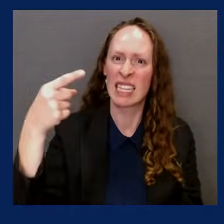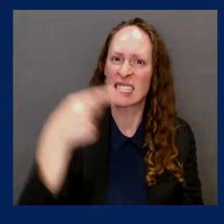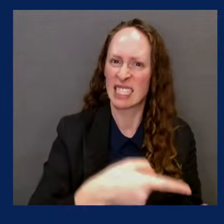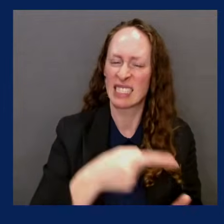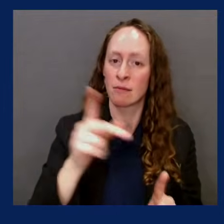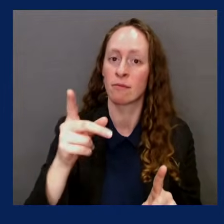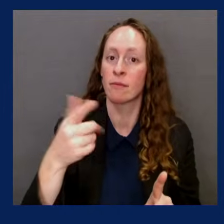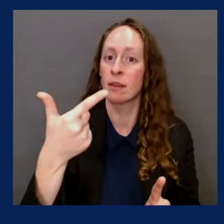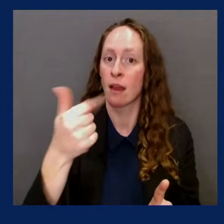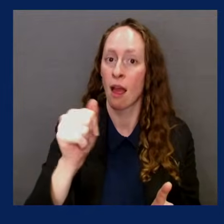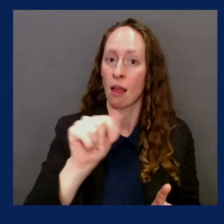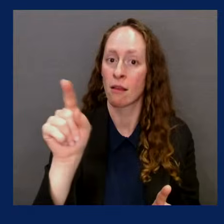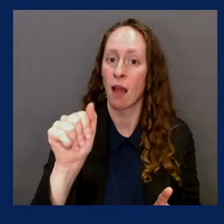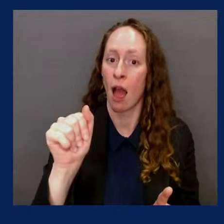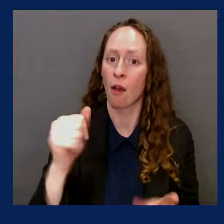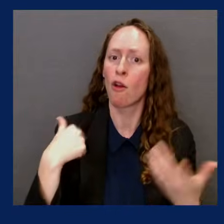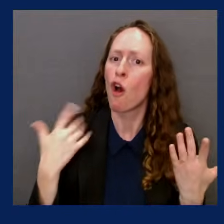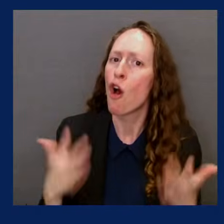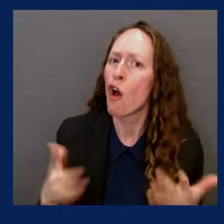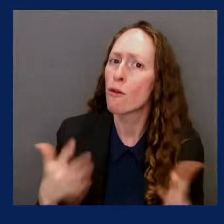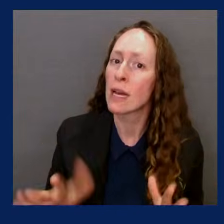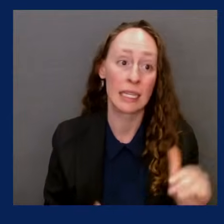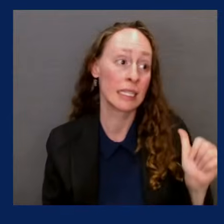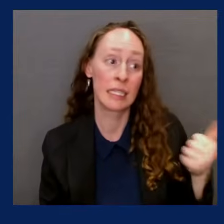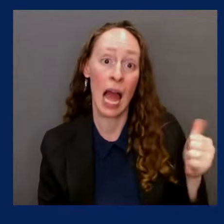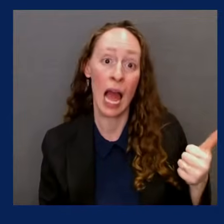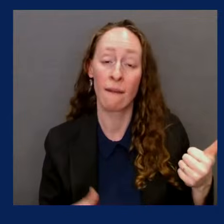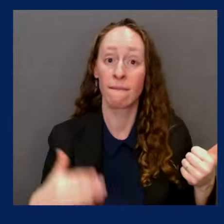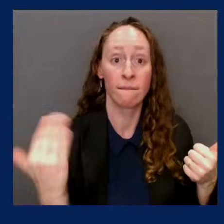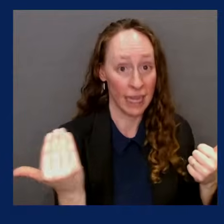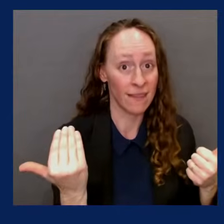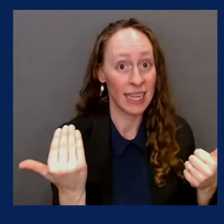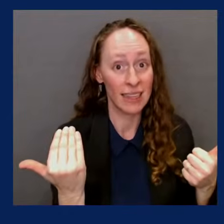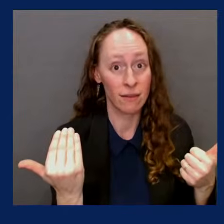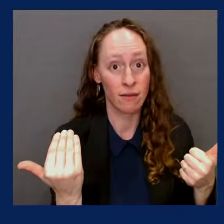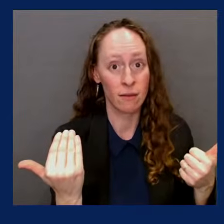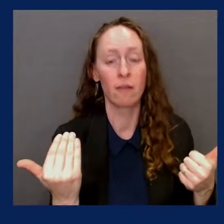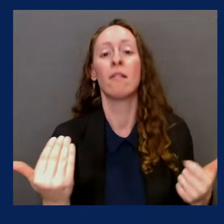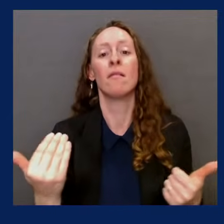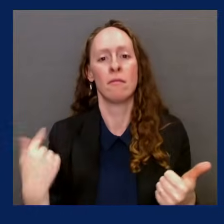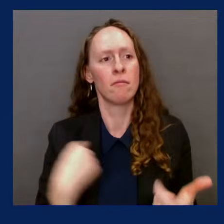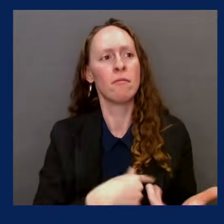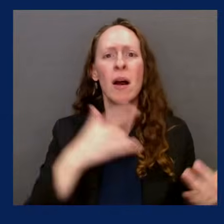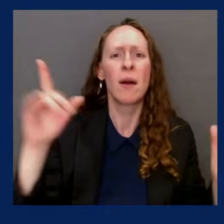and will help deliver lifesaving assistance such as emergency water and medical services.